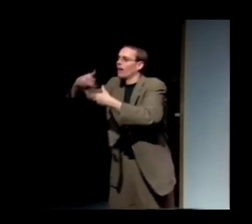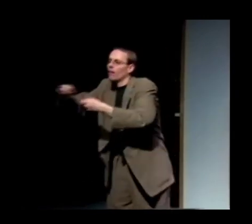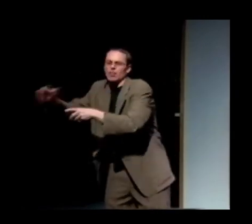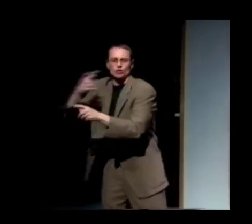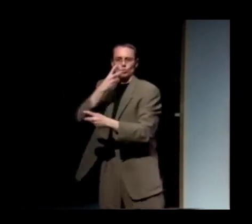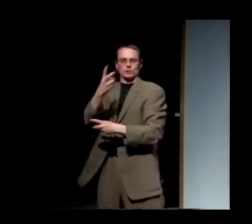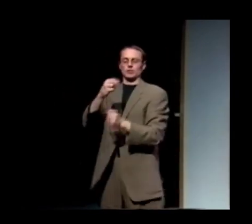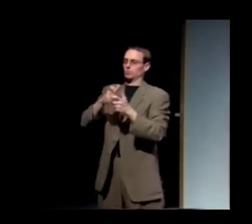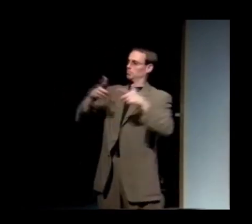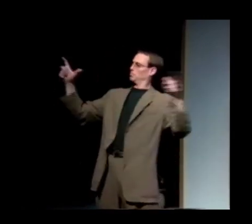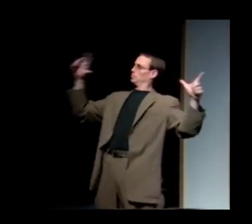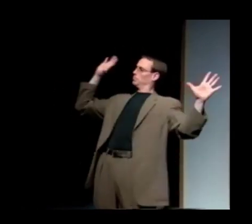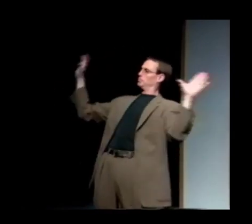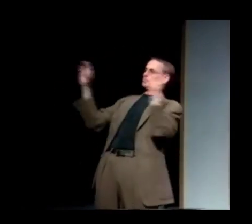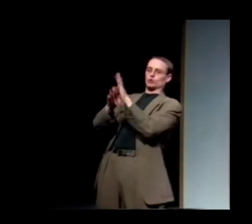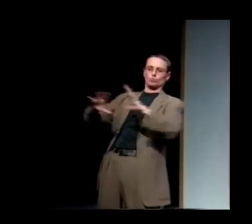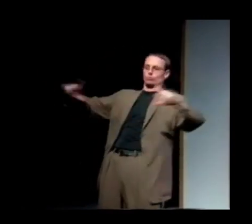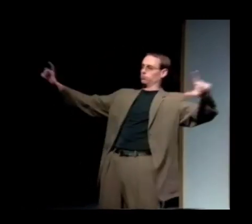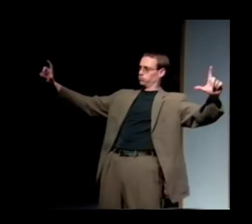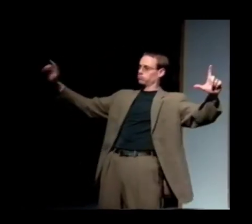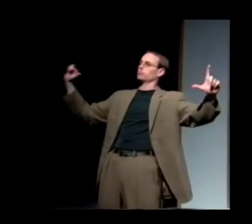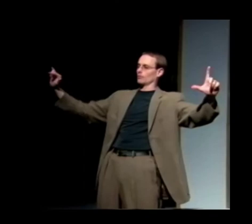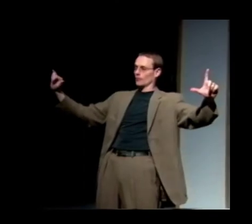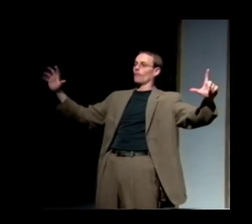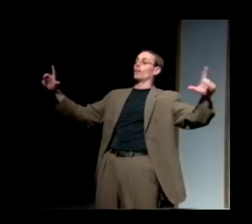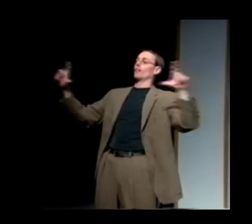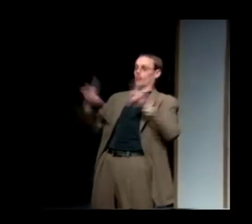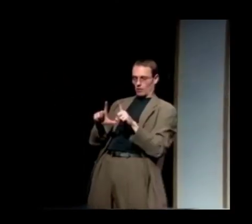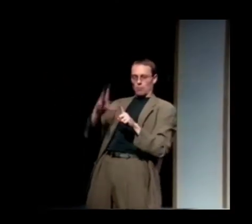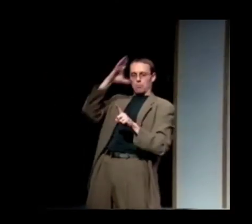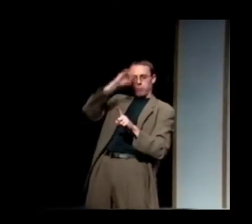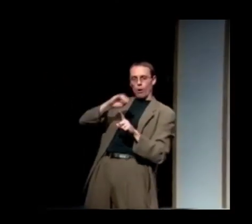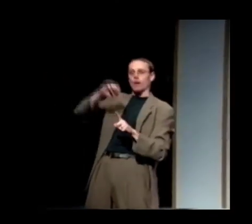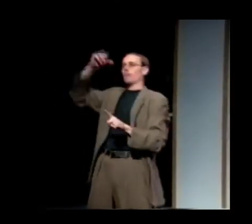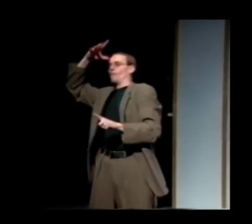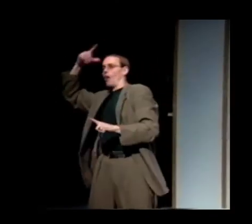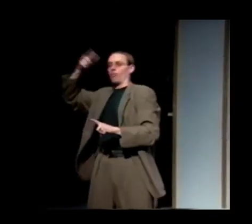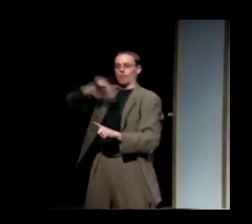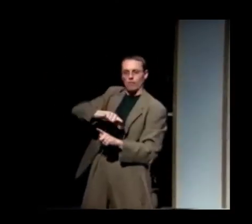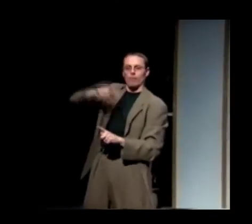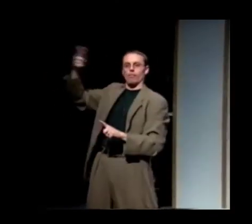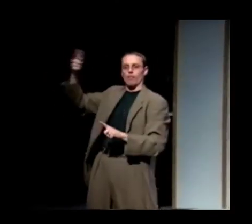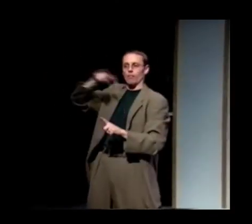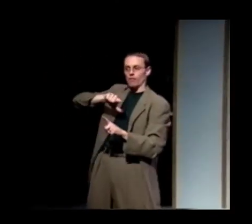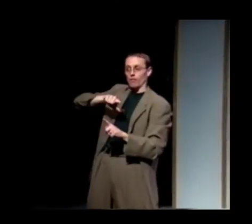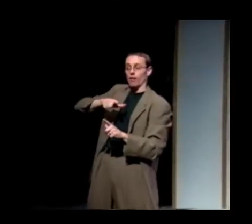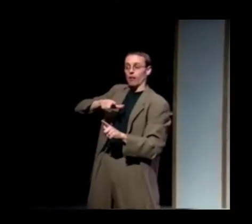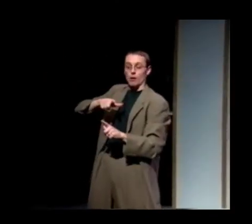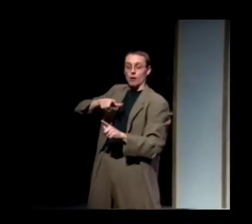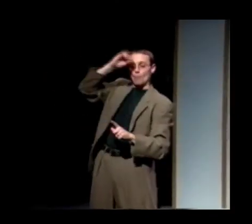SO YOU COULD PAN THE COFFEE FARM. YOU COULD SEE THE PICTURE OF THE WHOLE FIELD, AND THEN YOU COULD COME BACK IN ON THE BOY AND THE FATHER